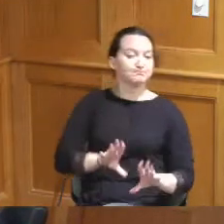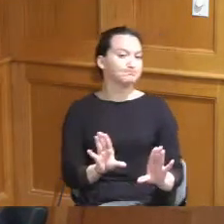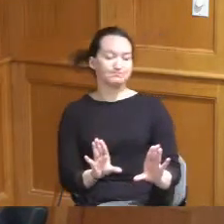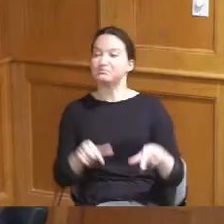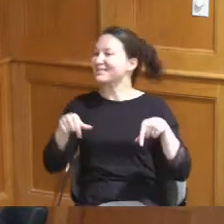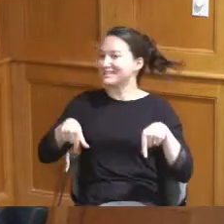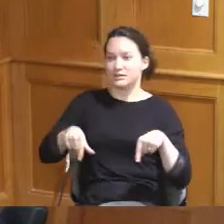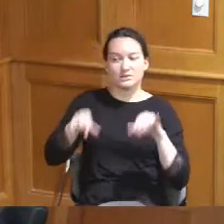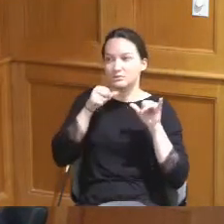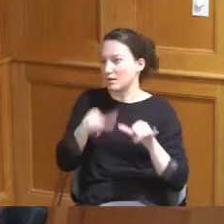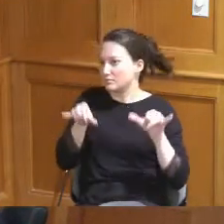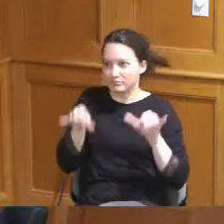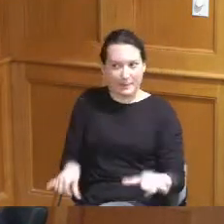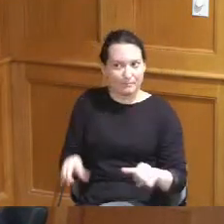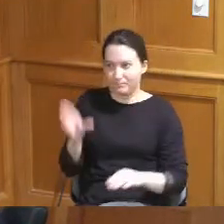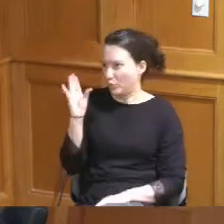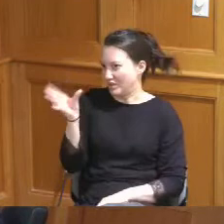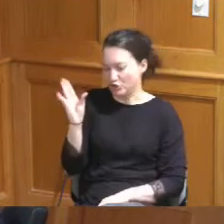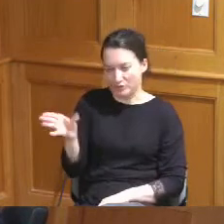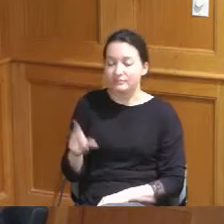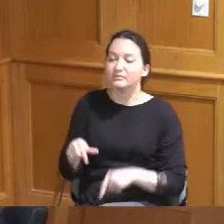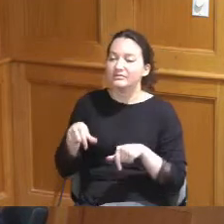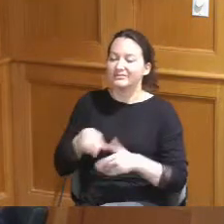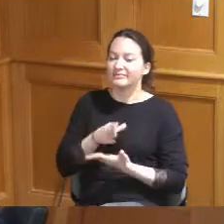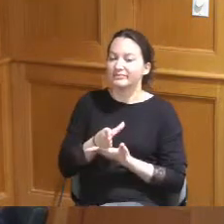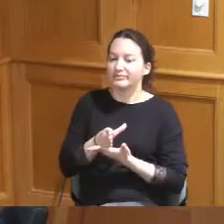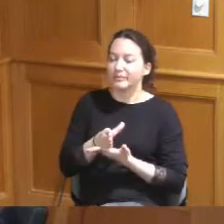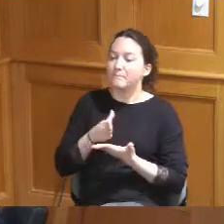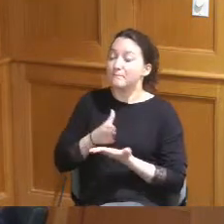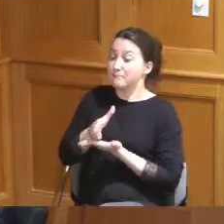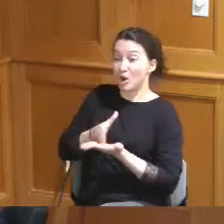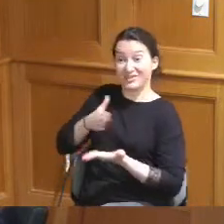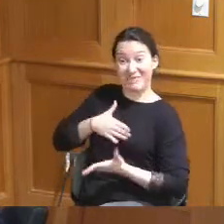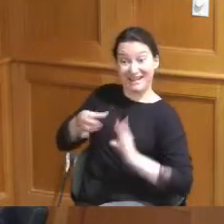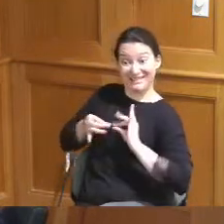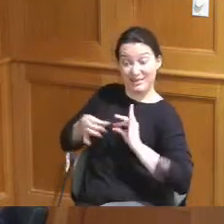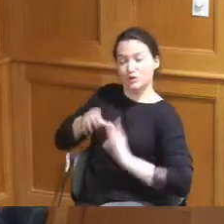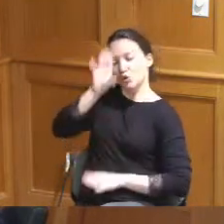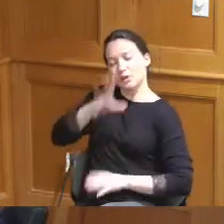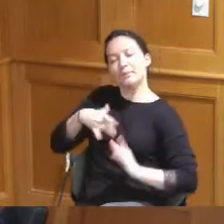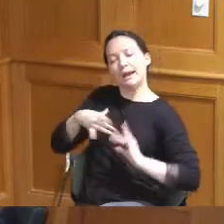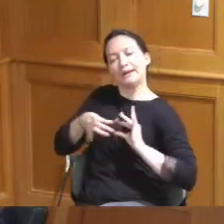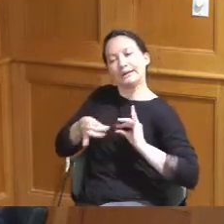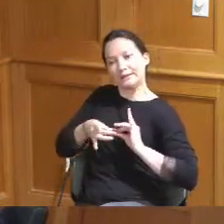is not the same presentation this is part of my comments normally my comments are extremely short